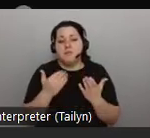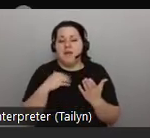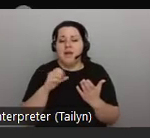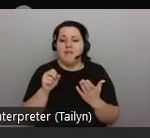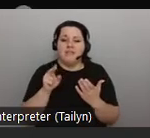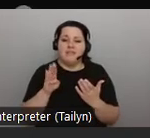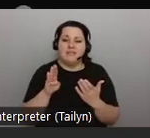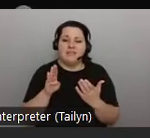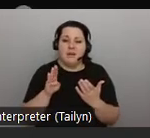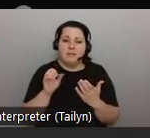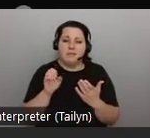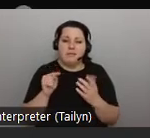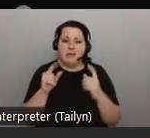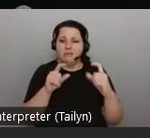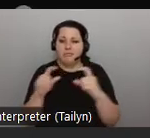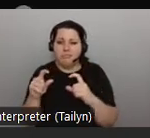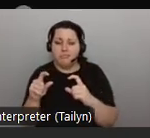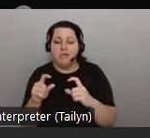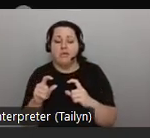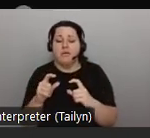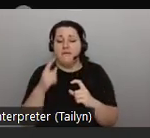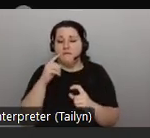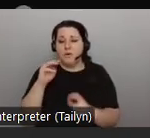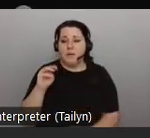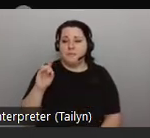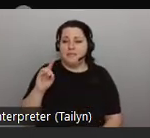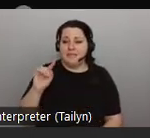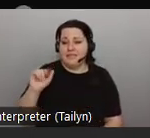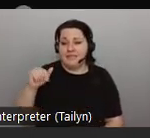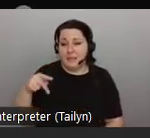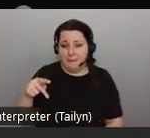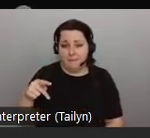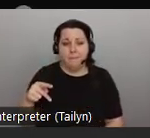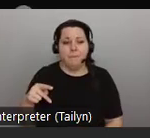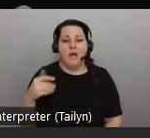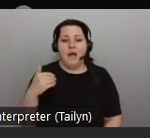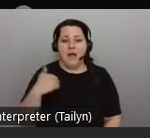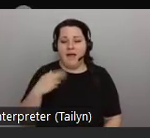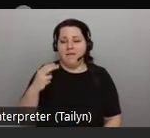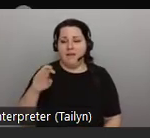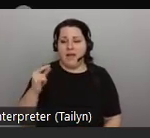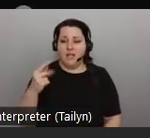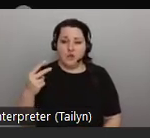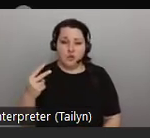major content blocks, they give us maybe a particular amount of information, and then potentially you might have